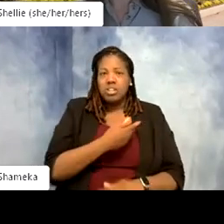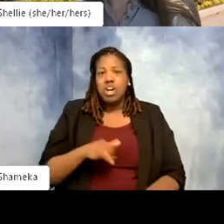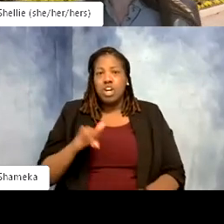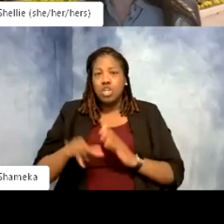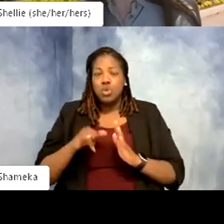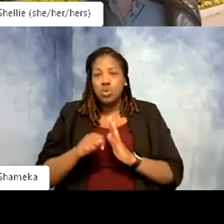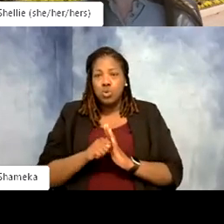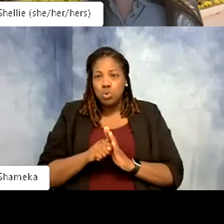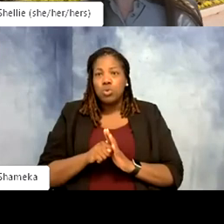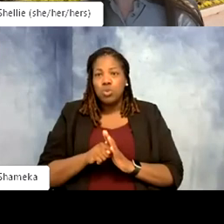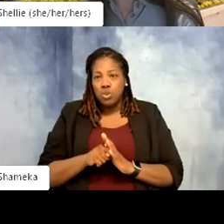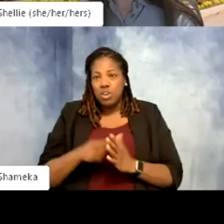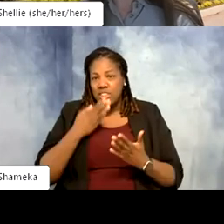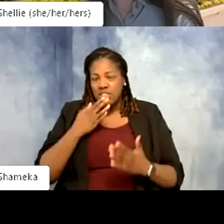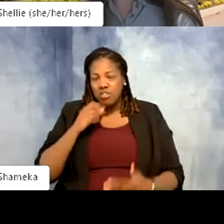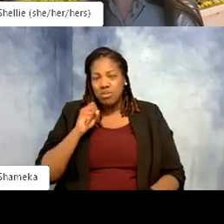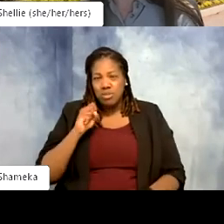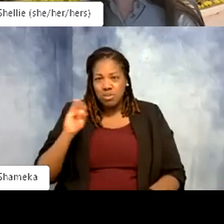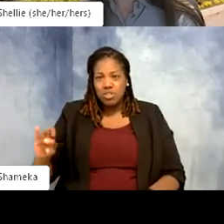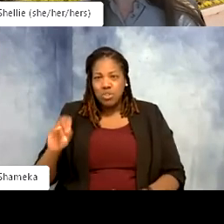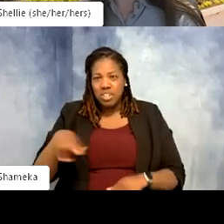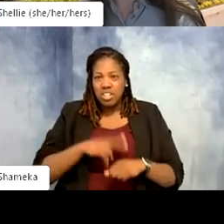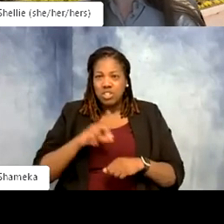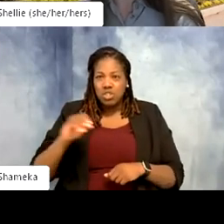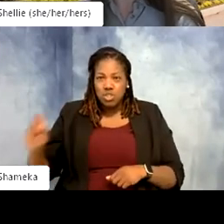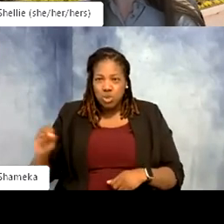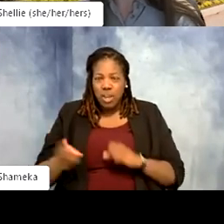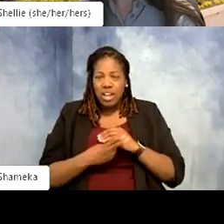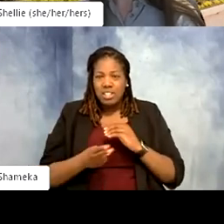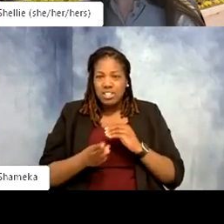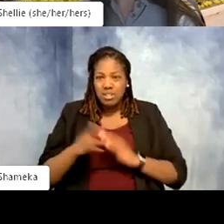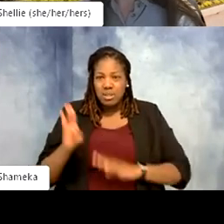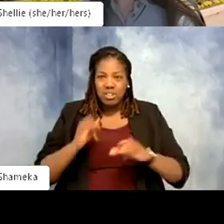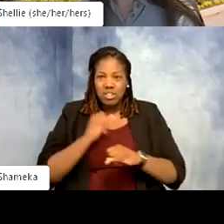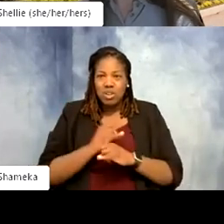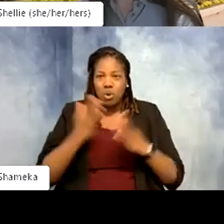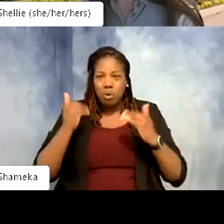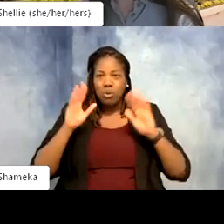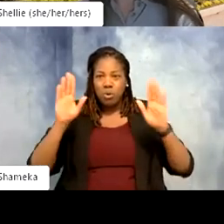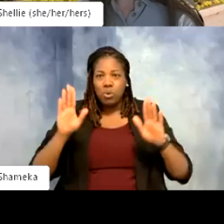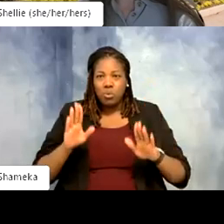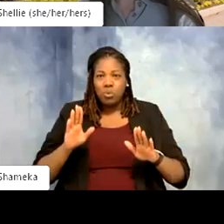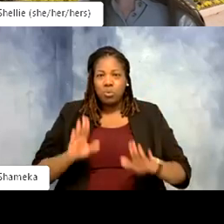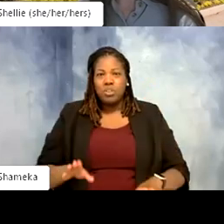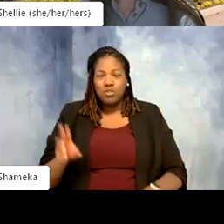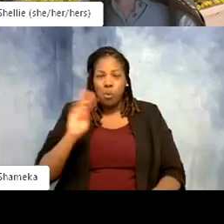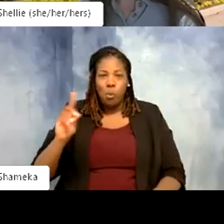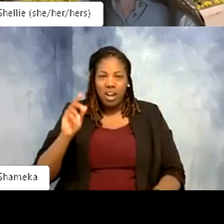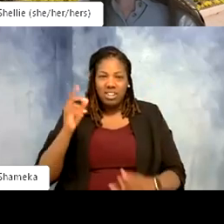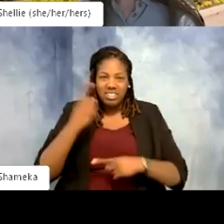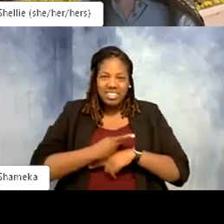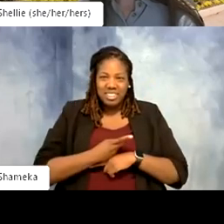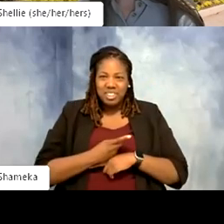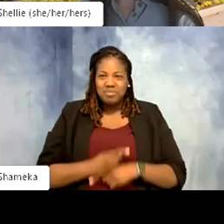the Smithsonian's National Zoo and Conservation Biology Institute, we hope you have a wild day!